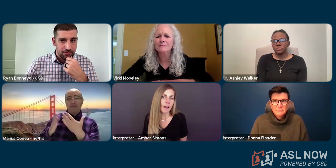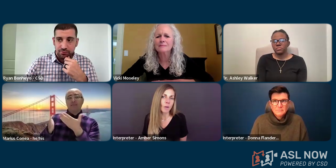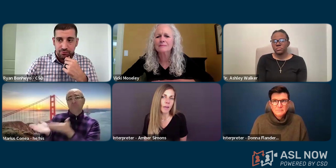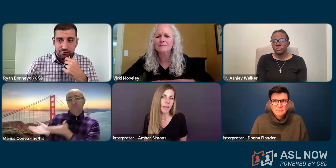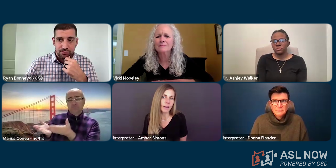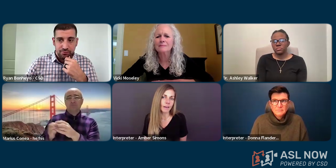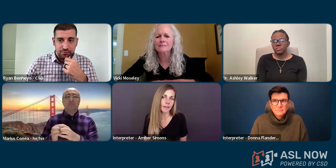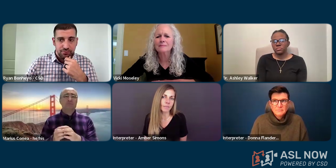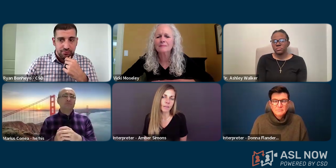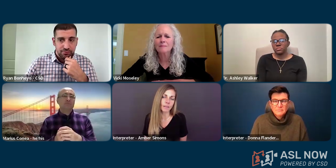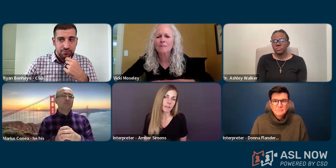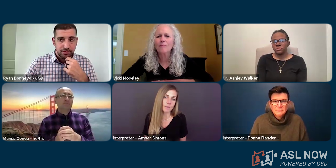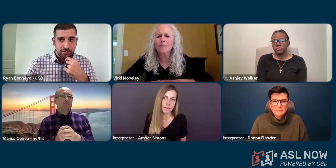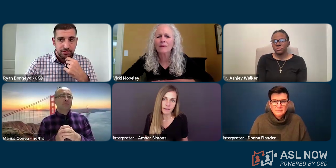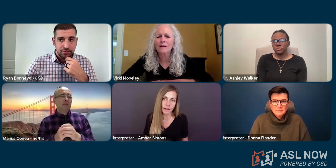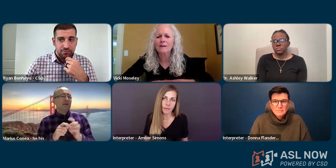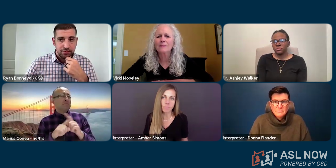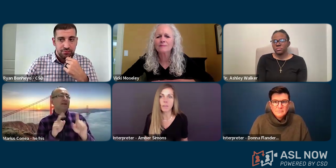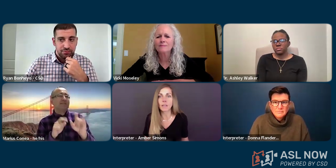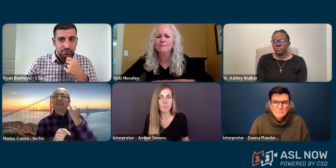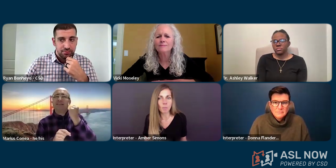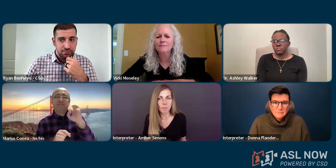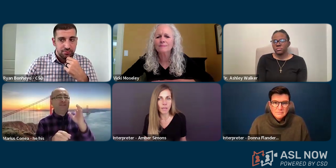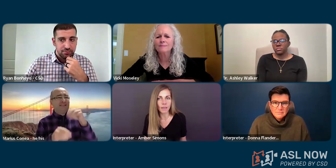That way they can send me a DM, they can email me,